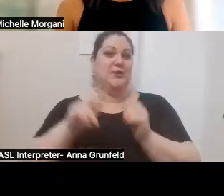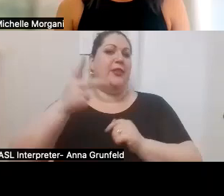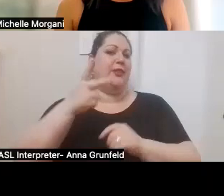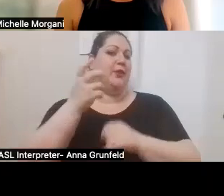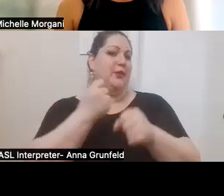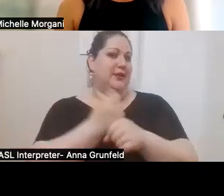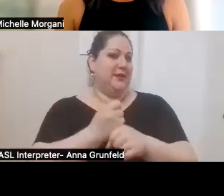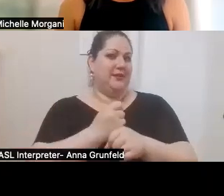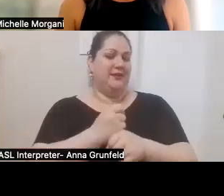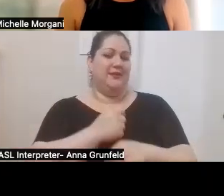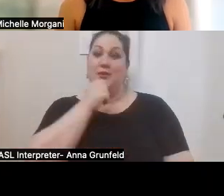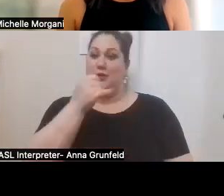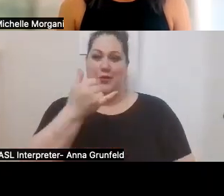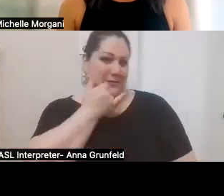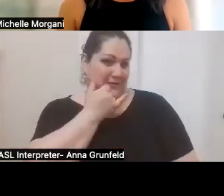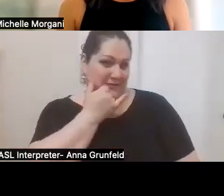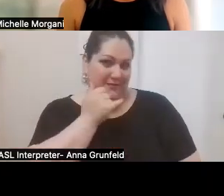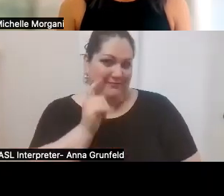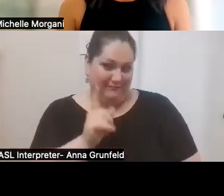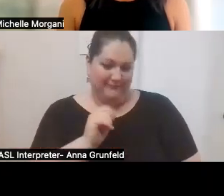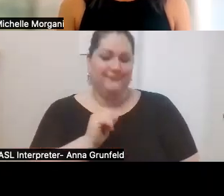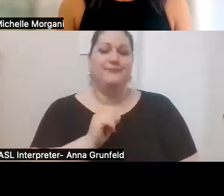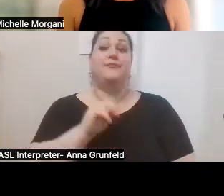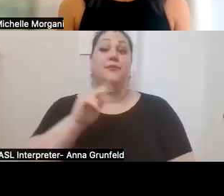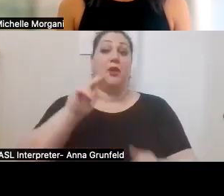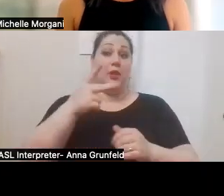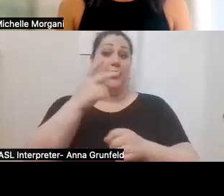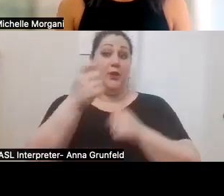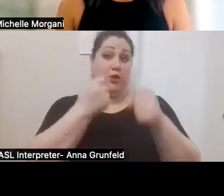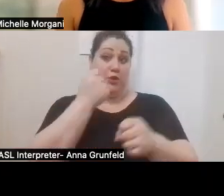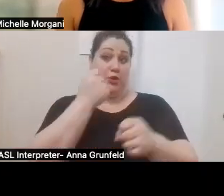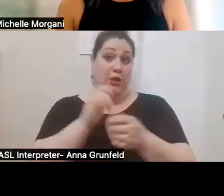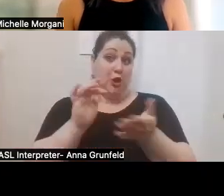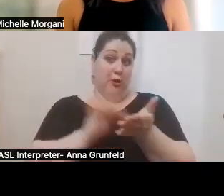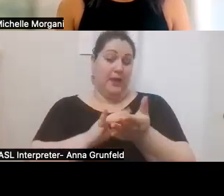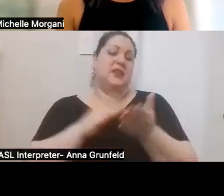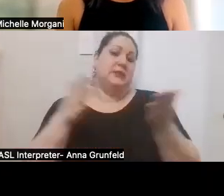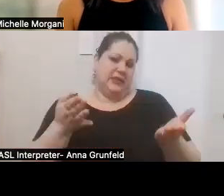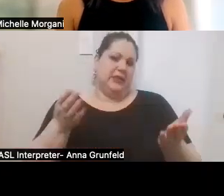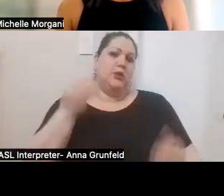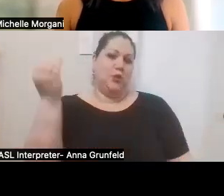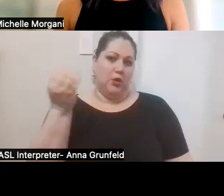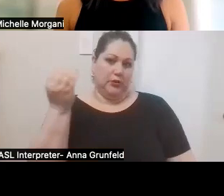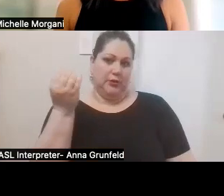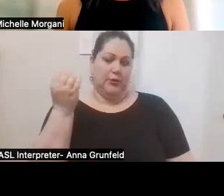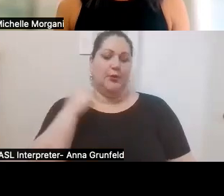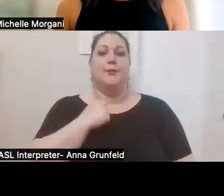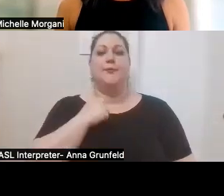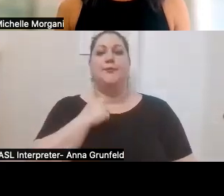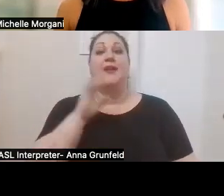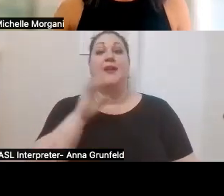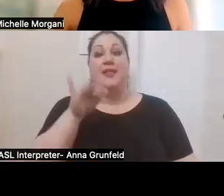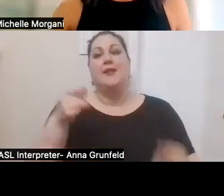In third year, medicine, at least here in Ontario, this is when clinical placements start.